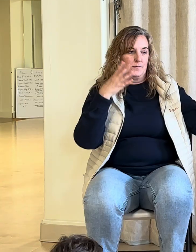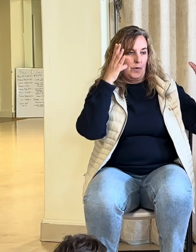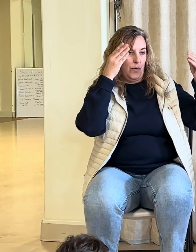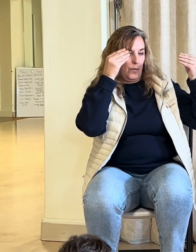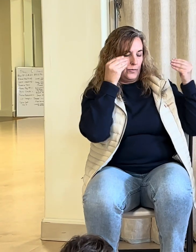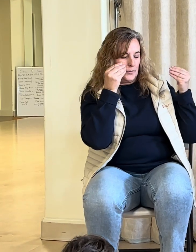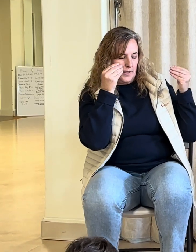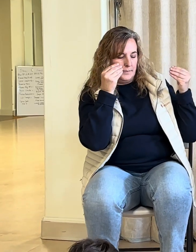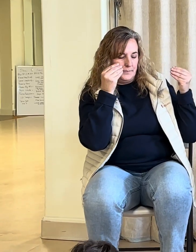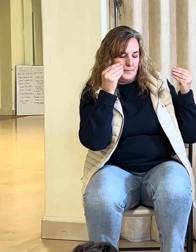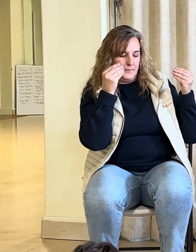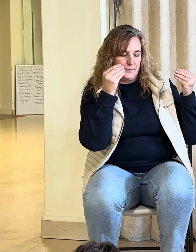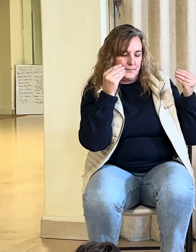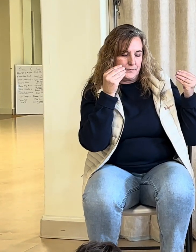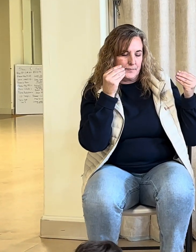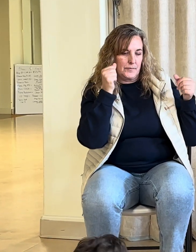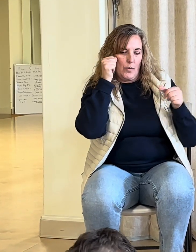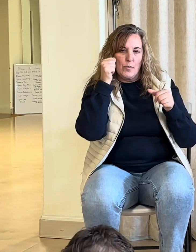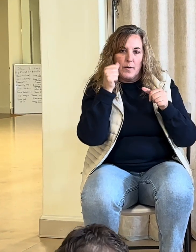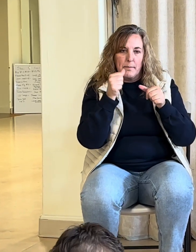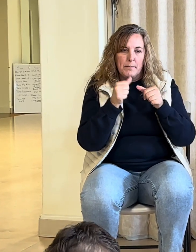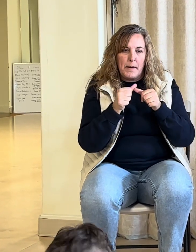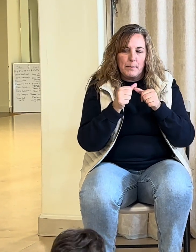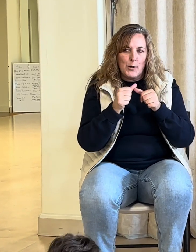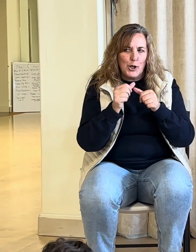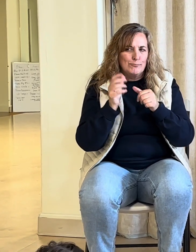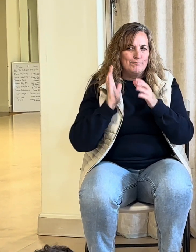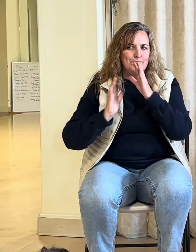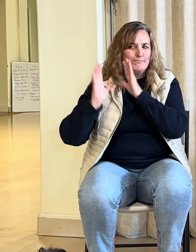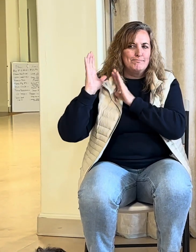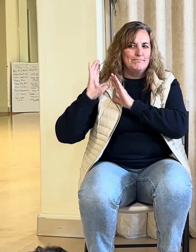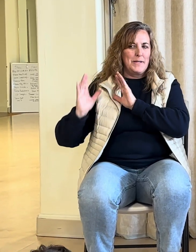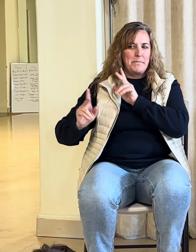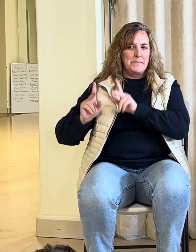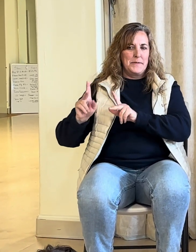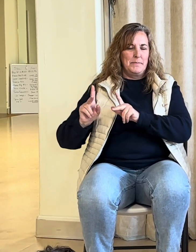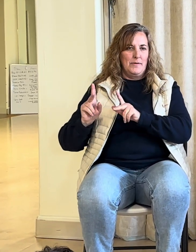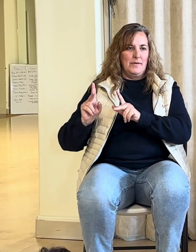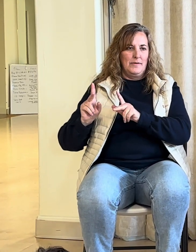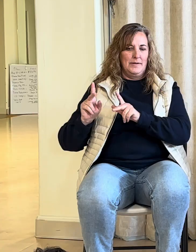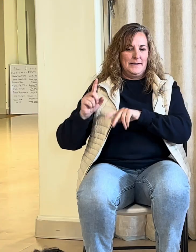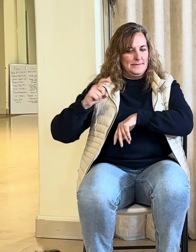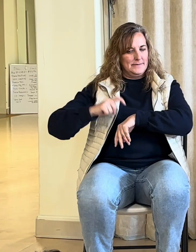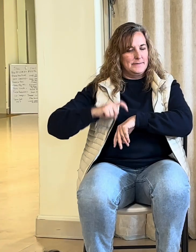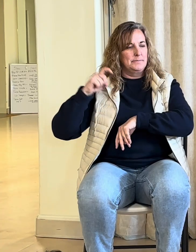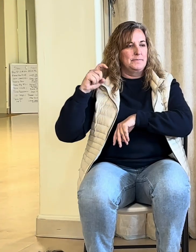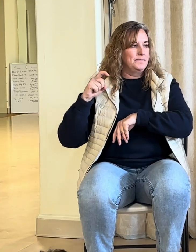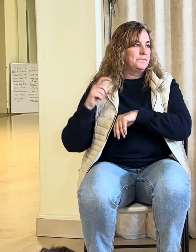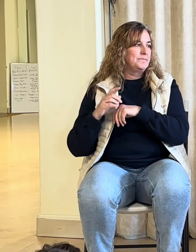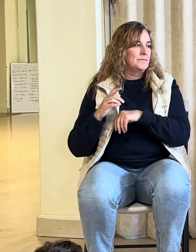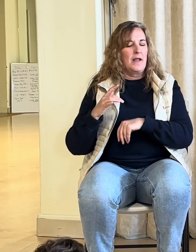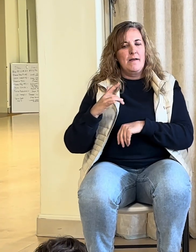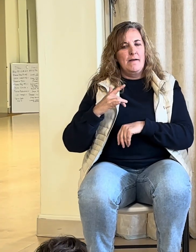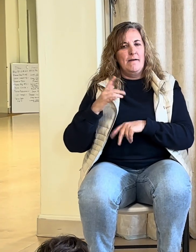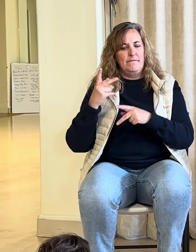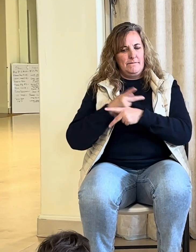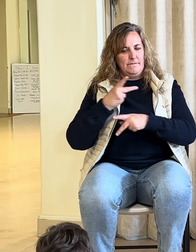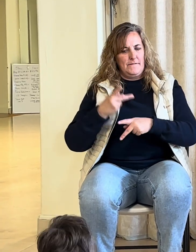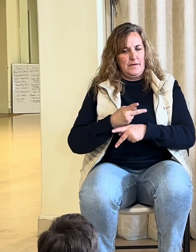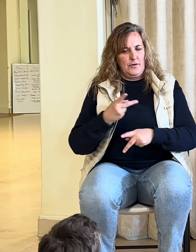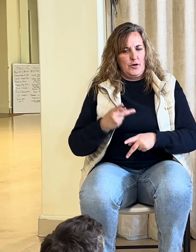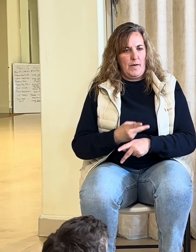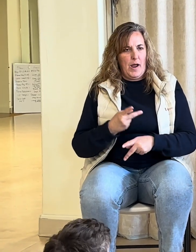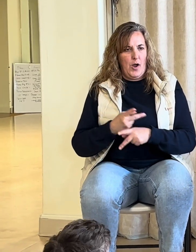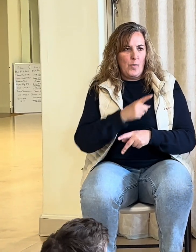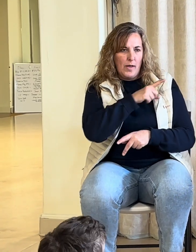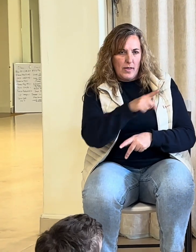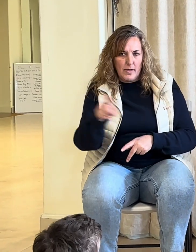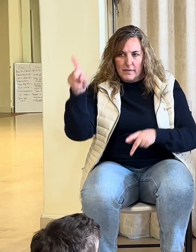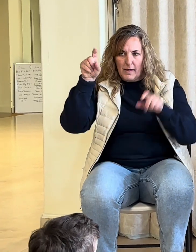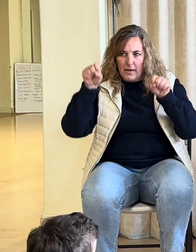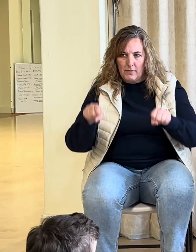eyes and remember somebody, somewhere, at some point, had to figure out they could fly."